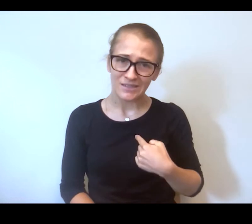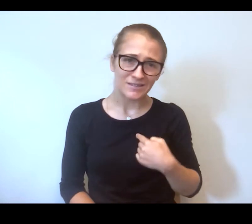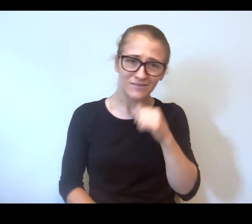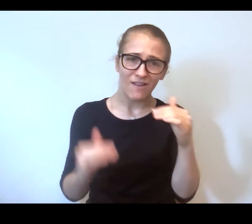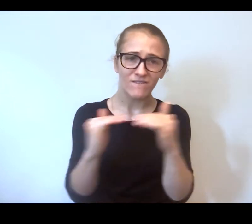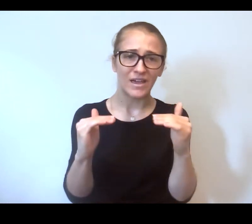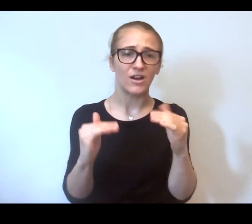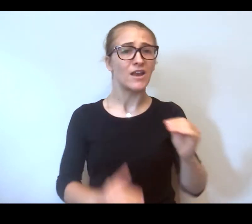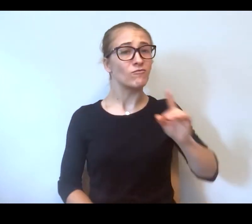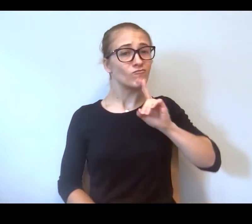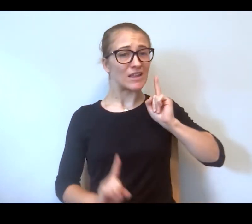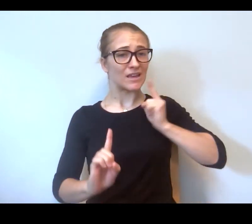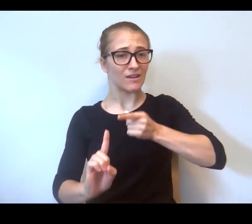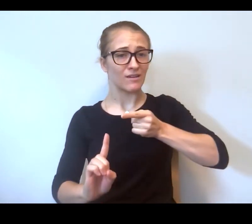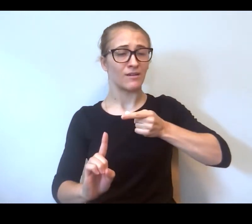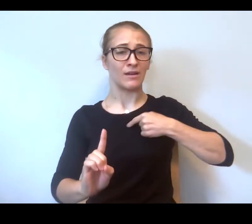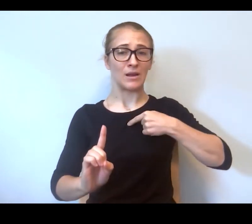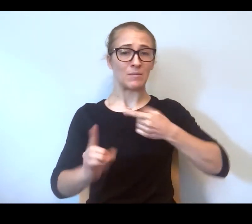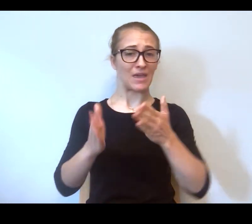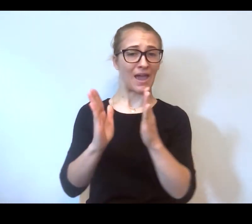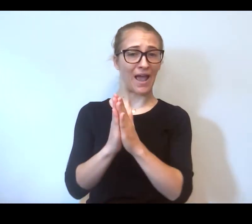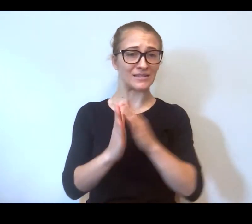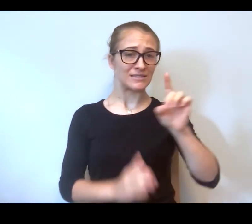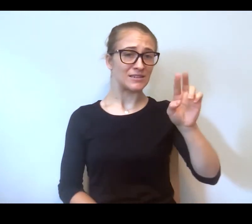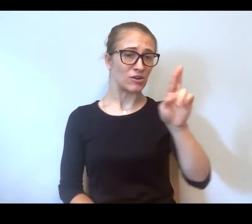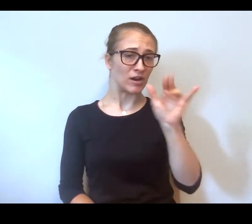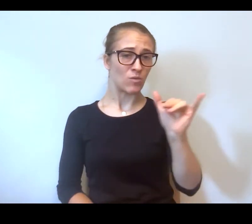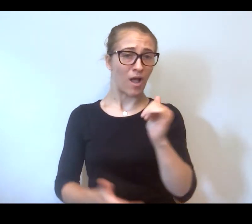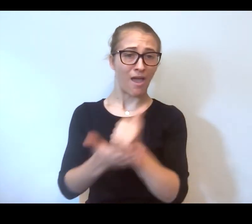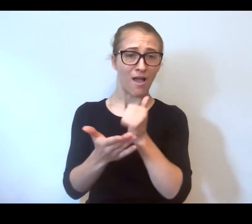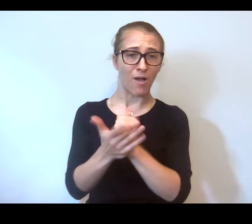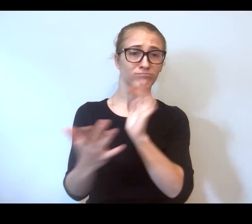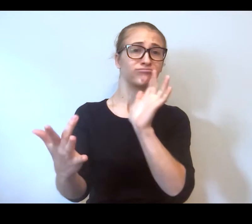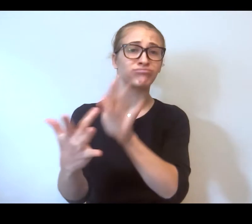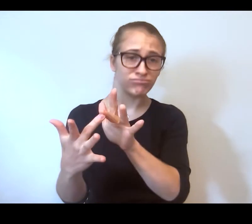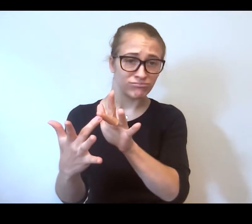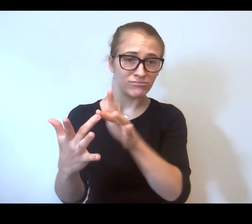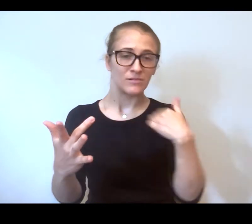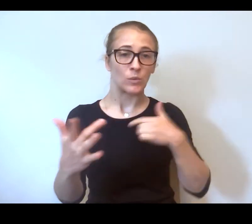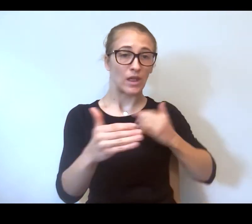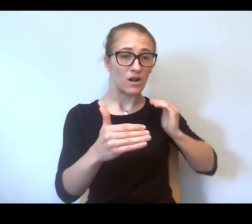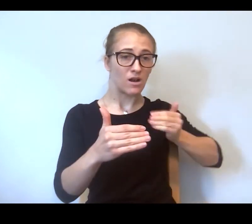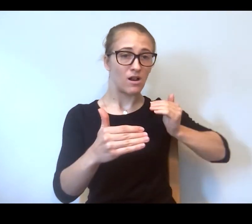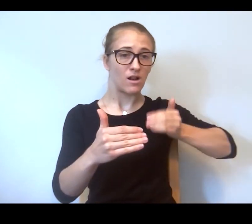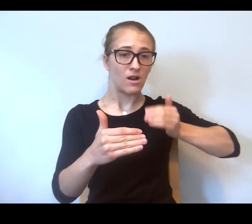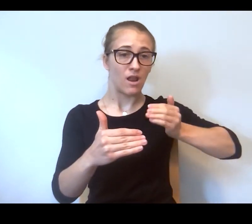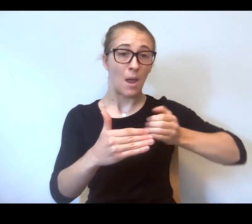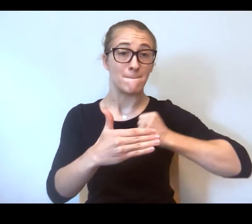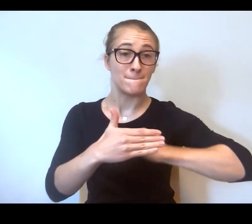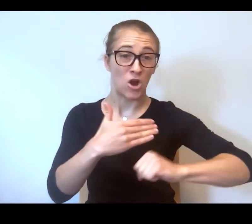properly. And ultimately the reason I ended up ask for the help from DRNY was because we were so close to the birth